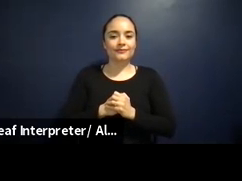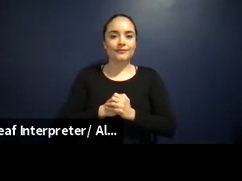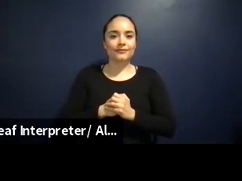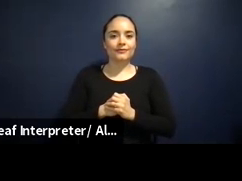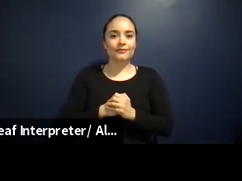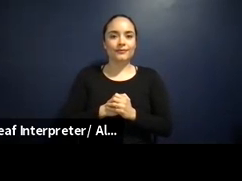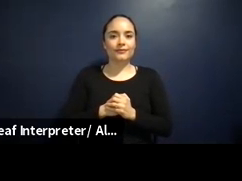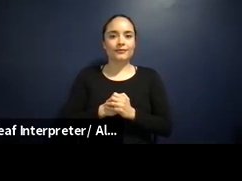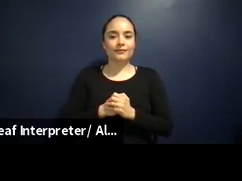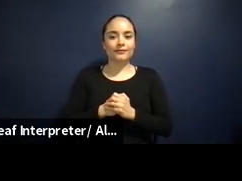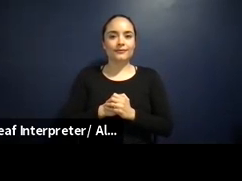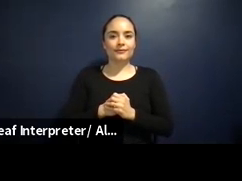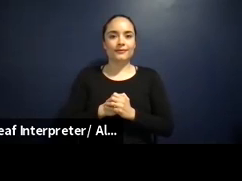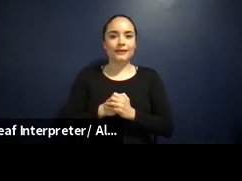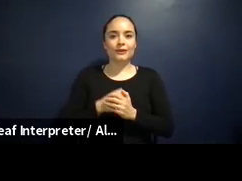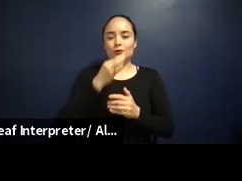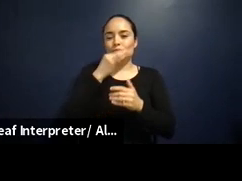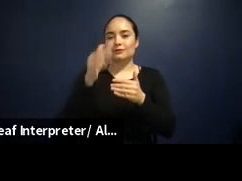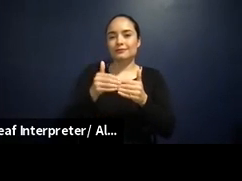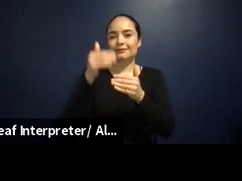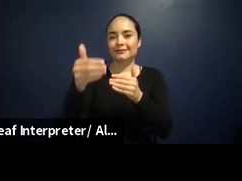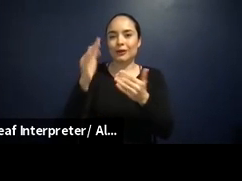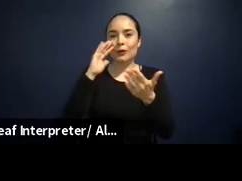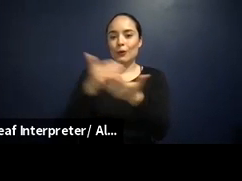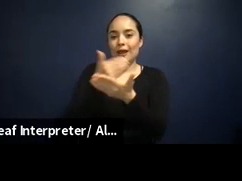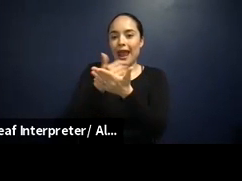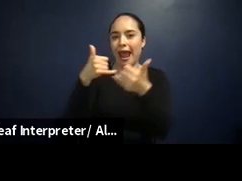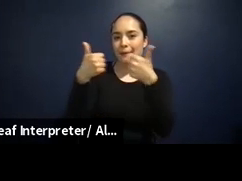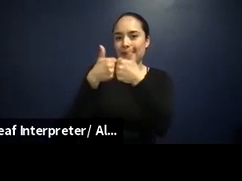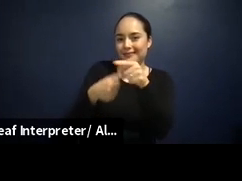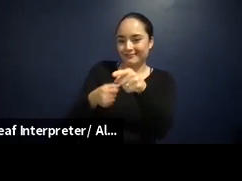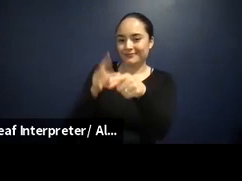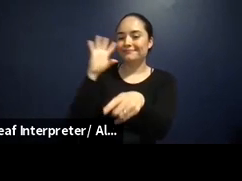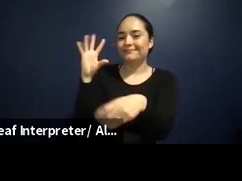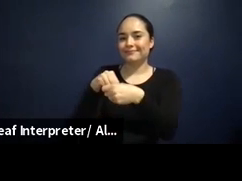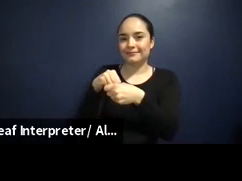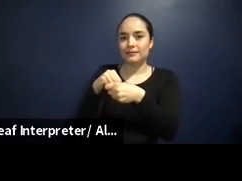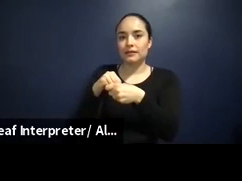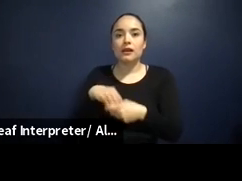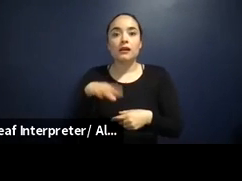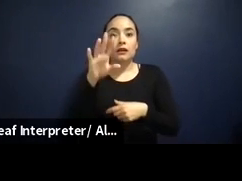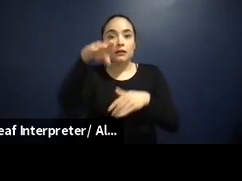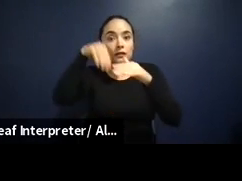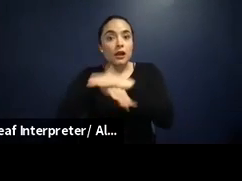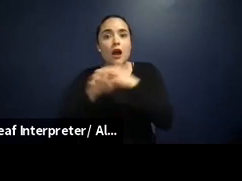it's coming. So when we go into Minecraft, very soon we will be able to find these things called